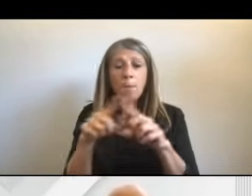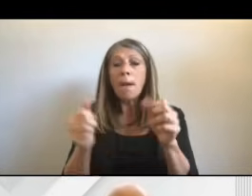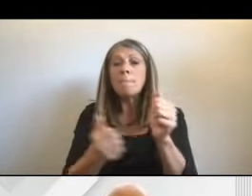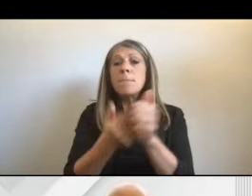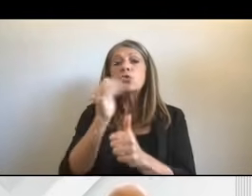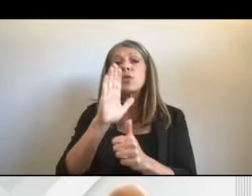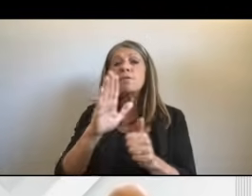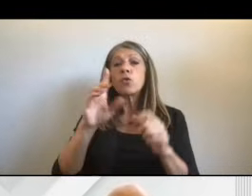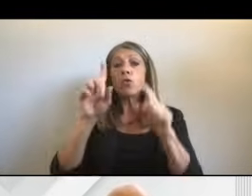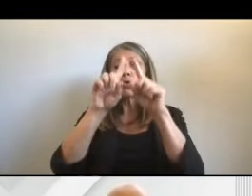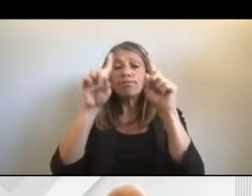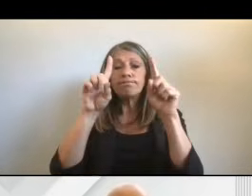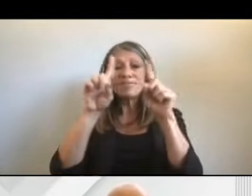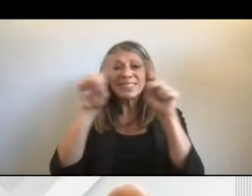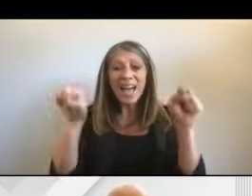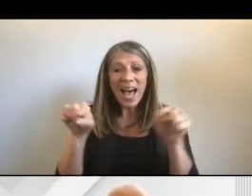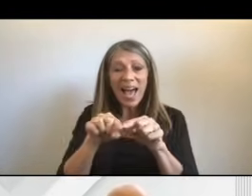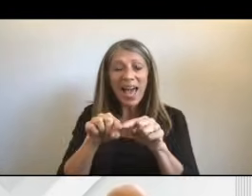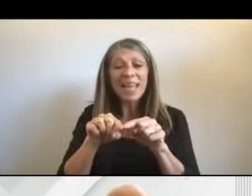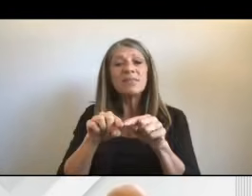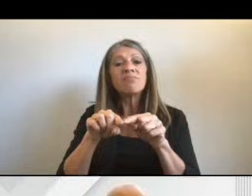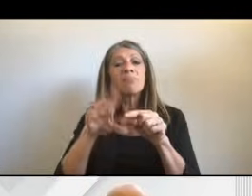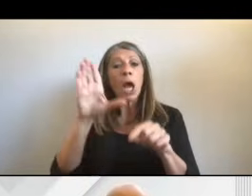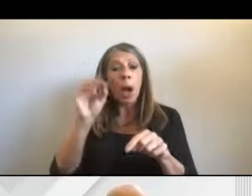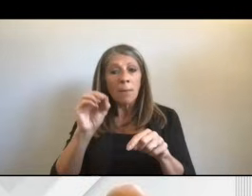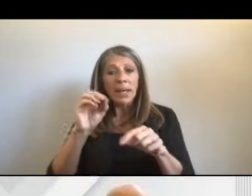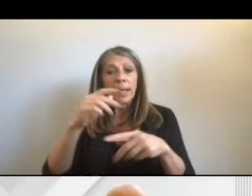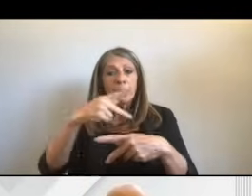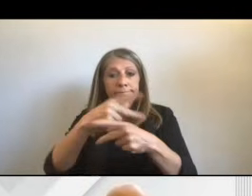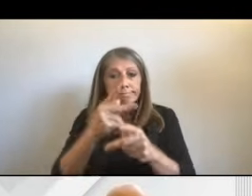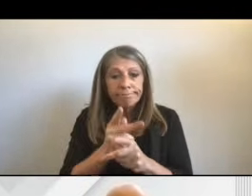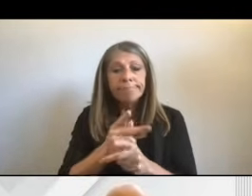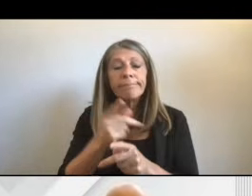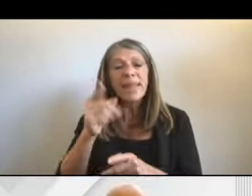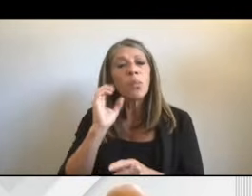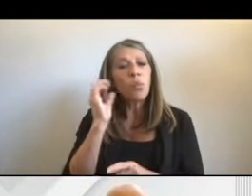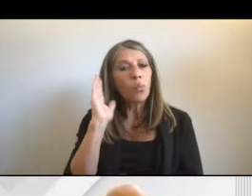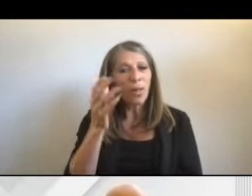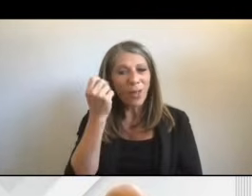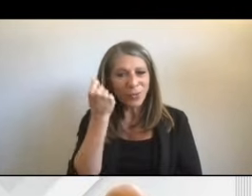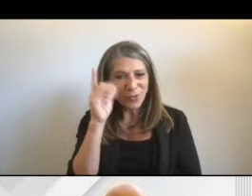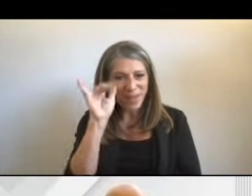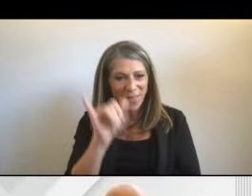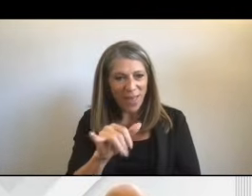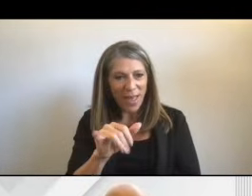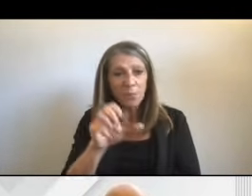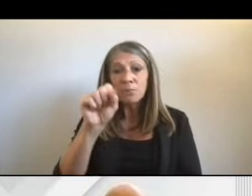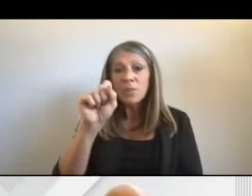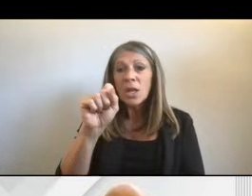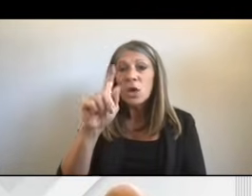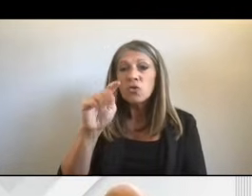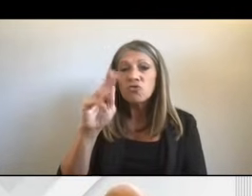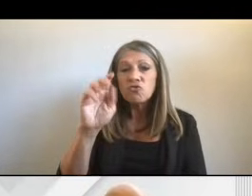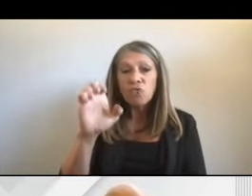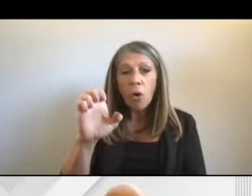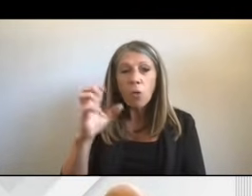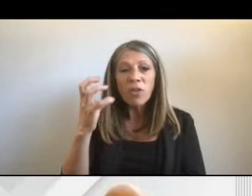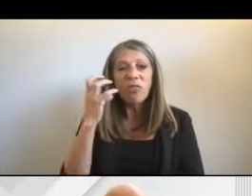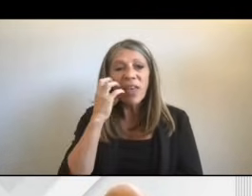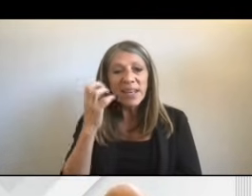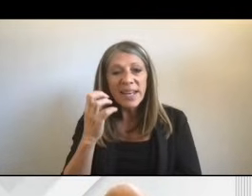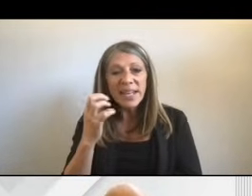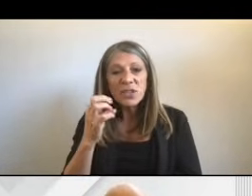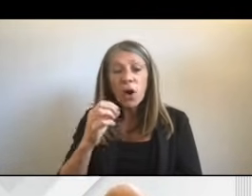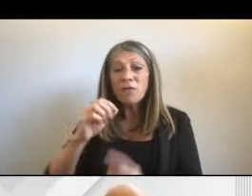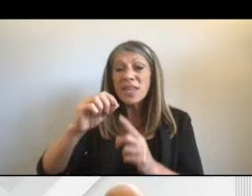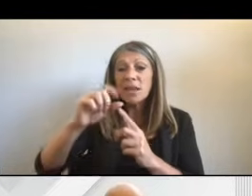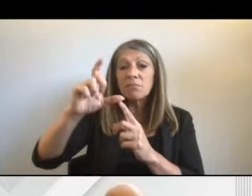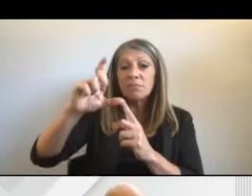companies will understand all this. Stroke thickness of the upper case letter "I" must be